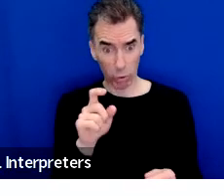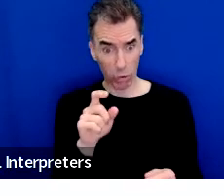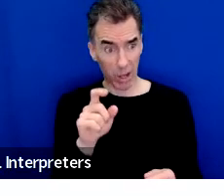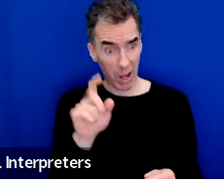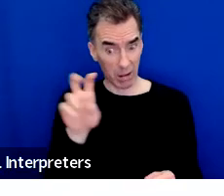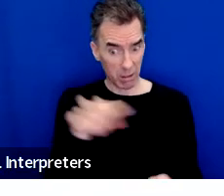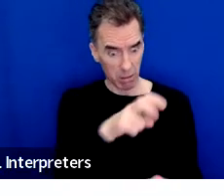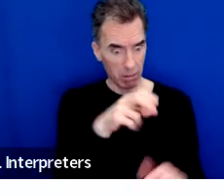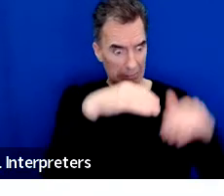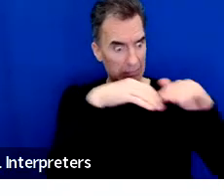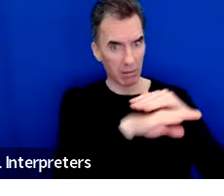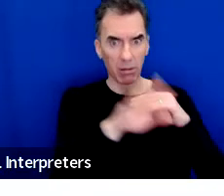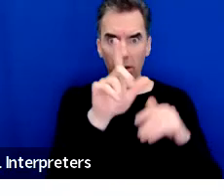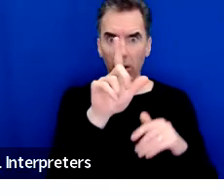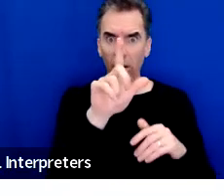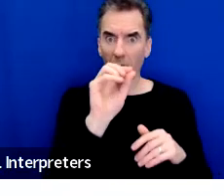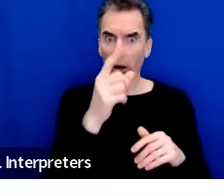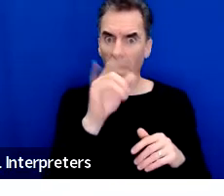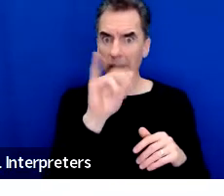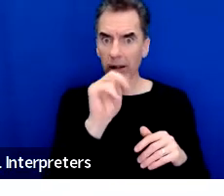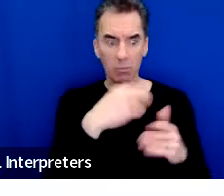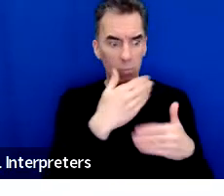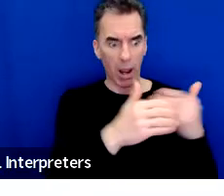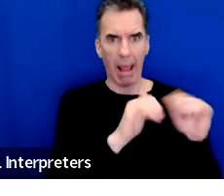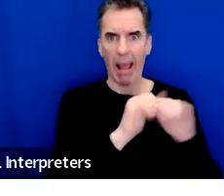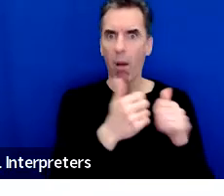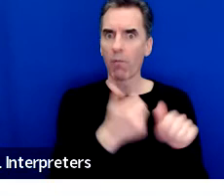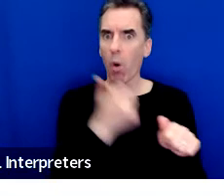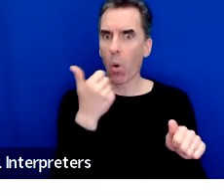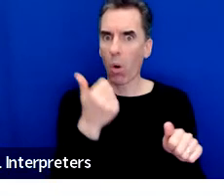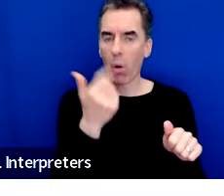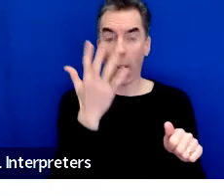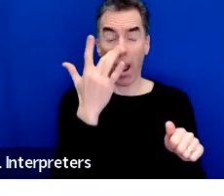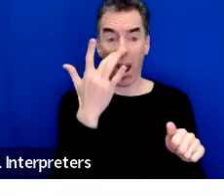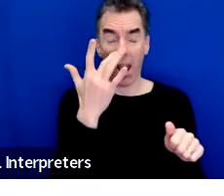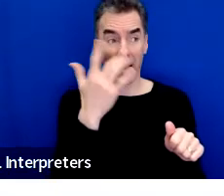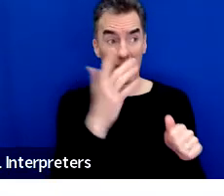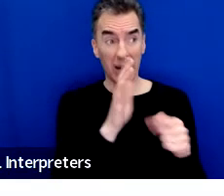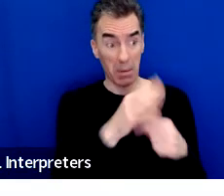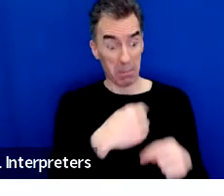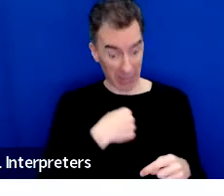Or how do you how do you avoid that? Because I know that every time I go to the library, I always have to log in